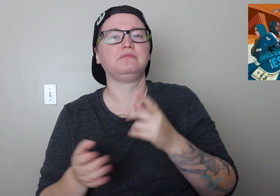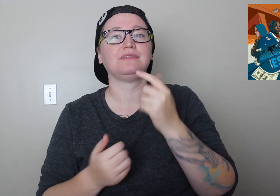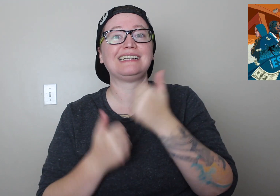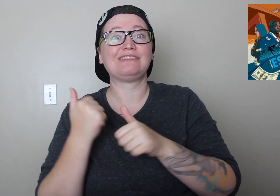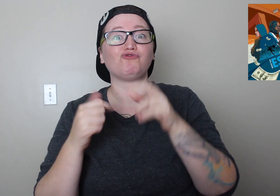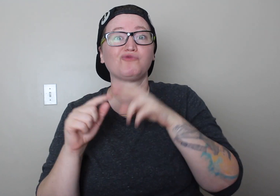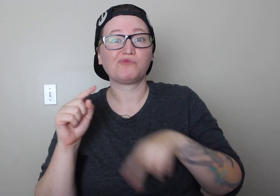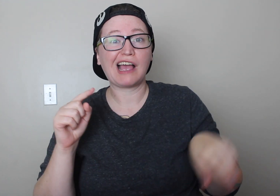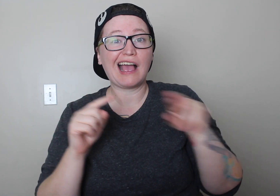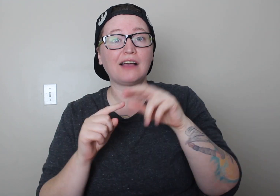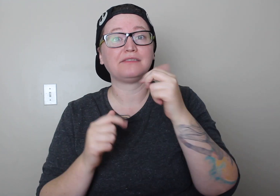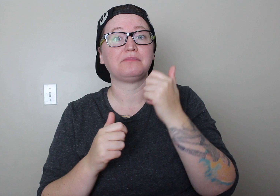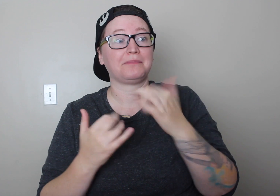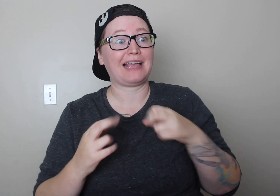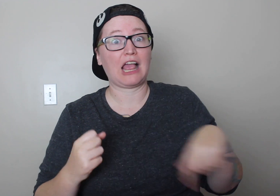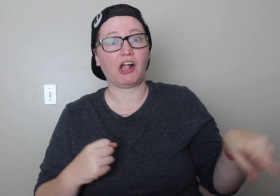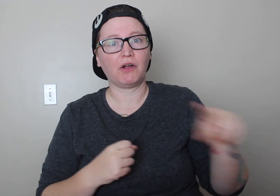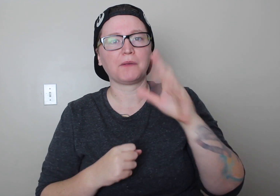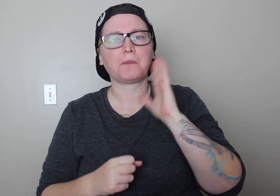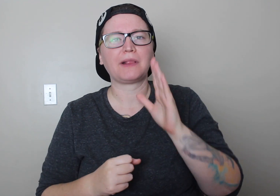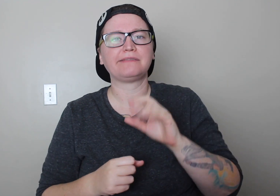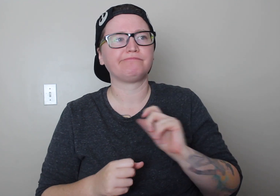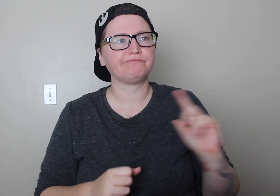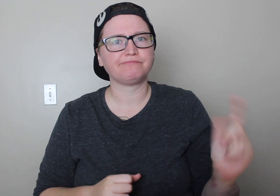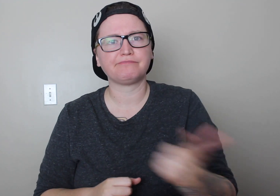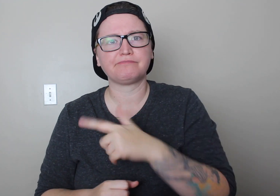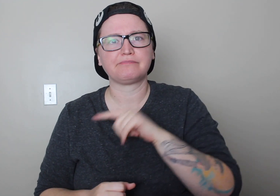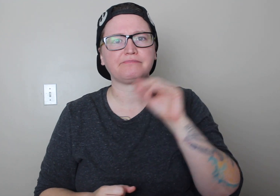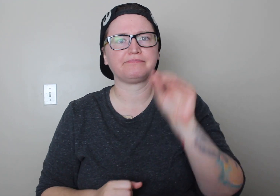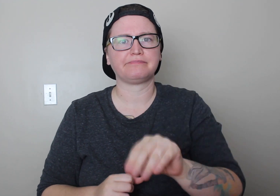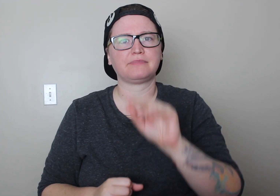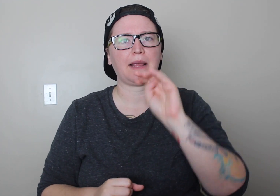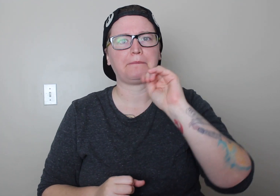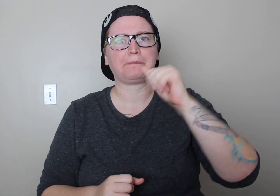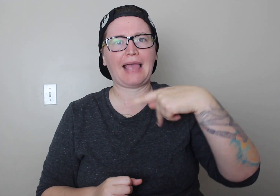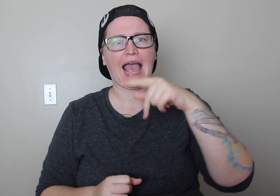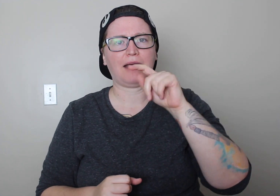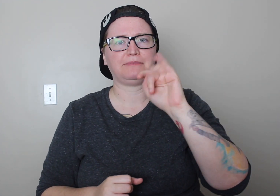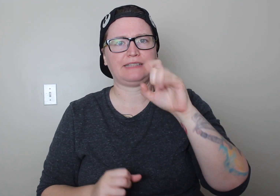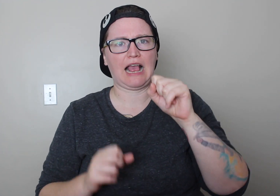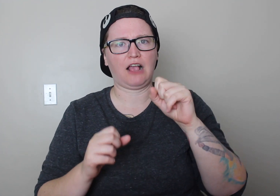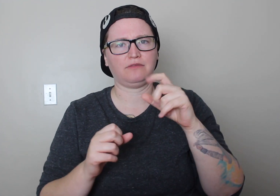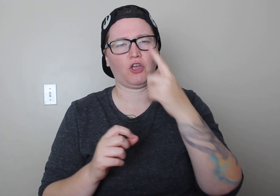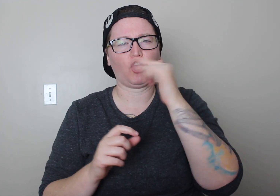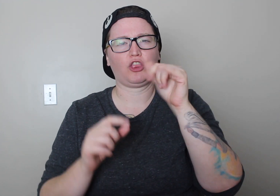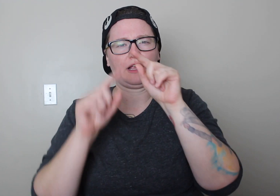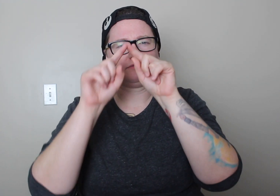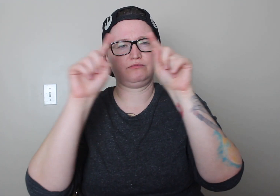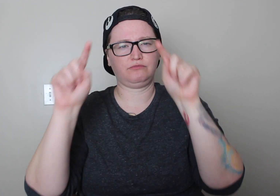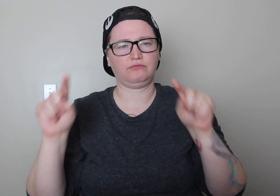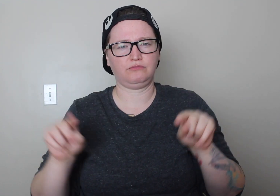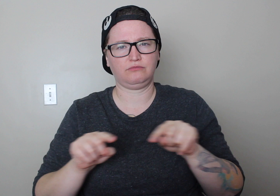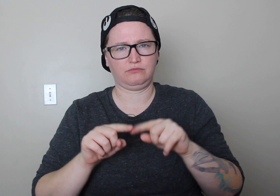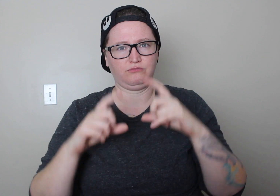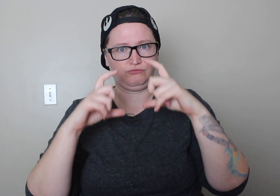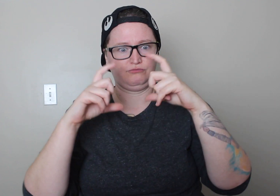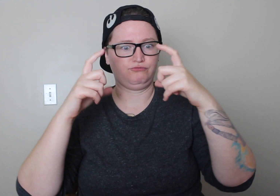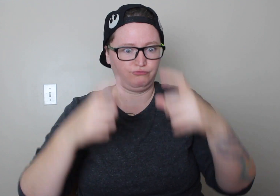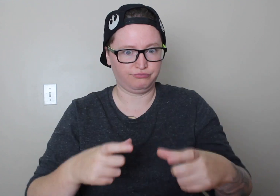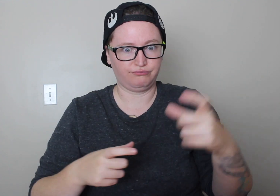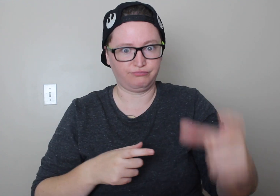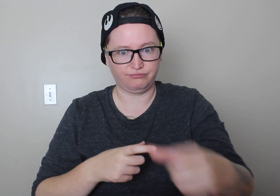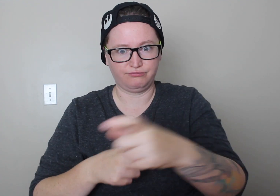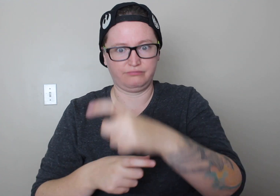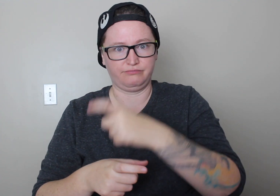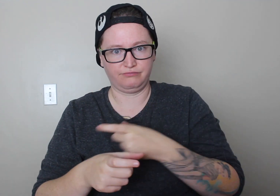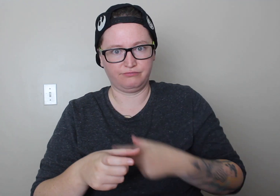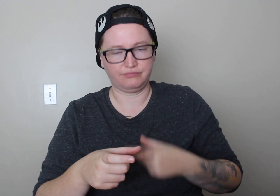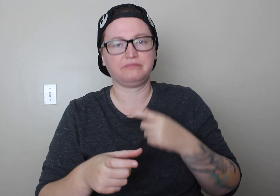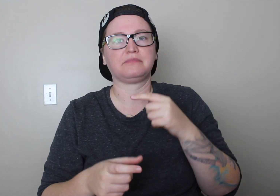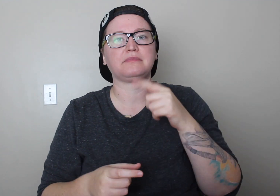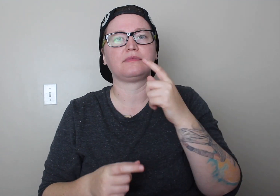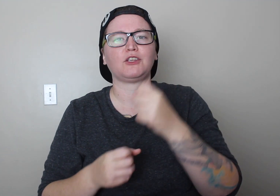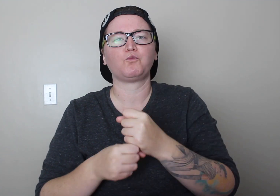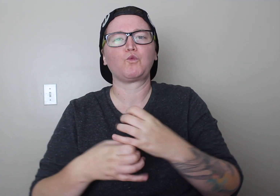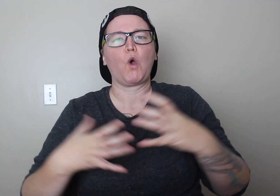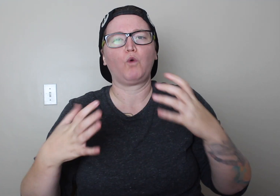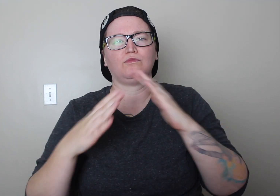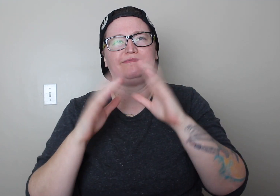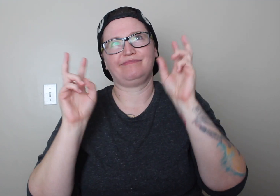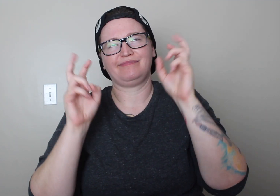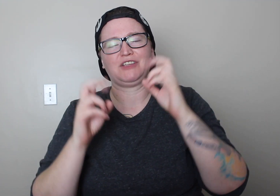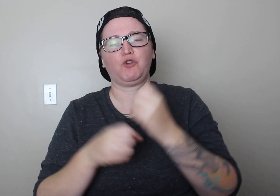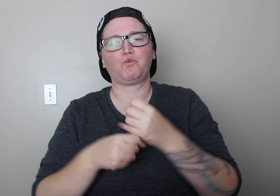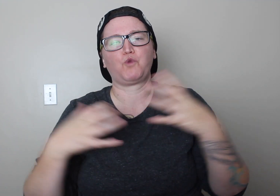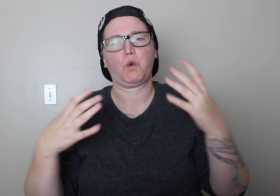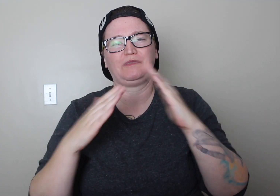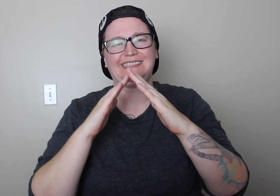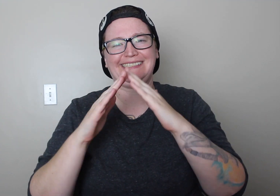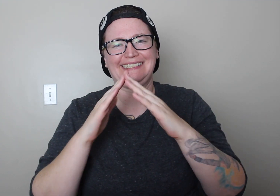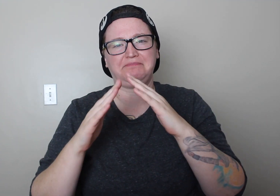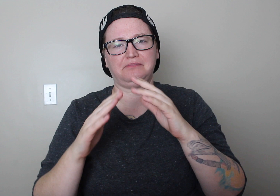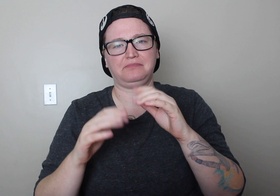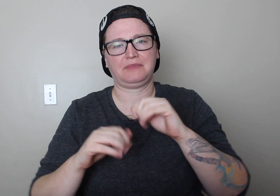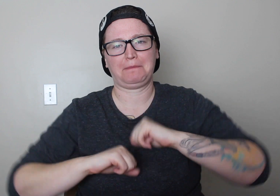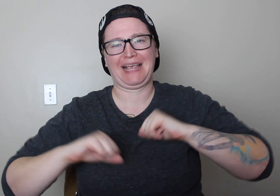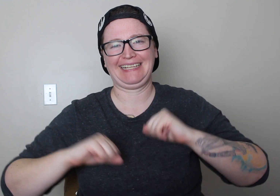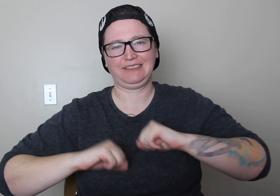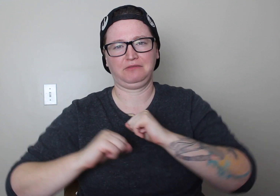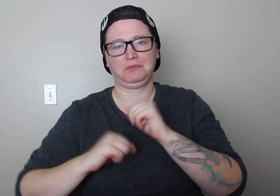Each round the players would take turn to place city hexagon tiles to "grow" the city's space.